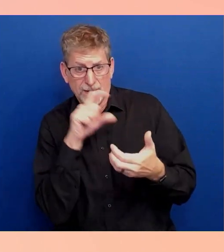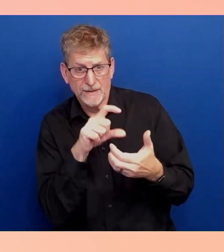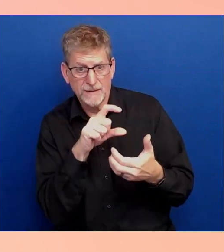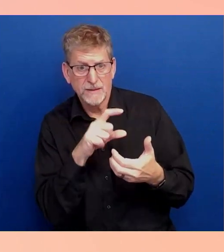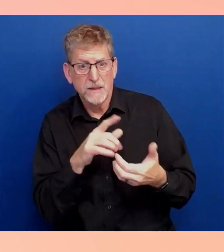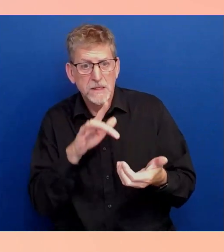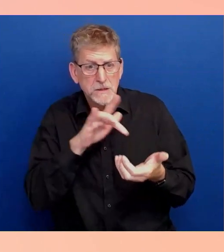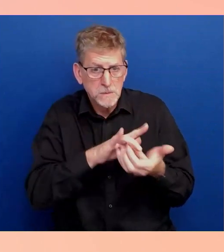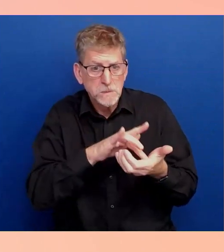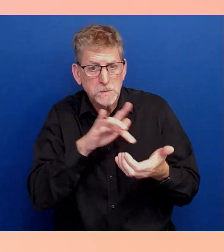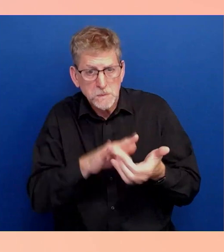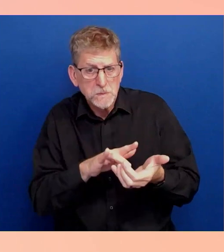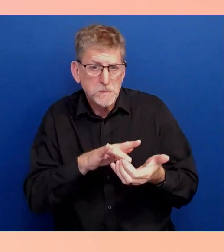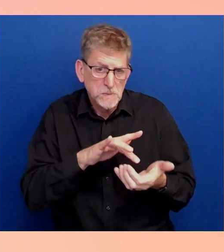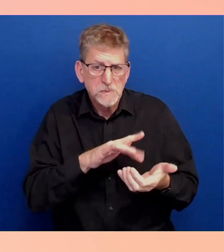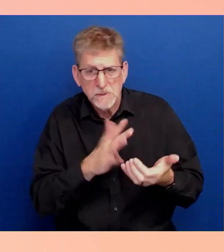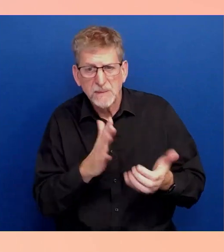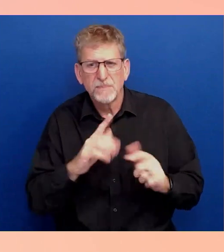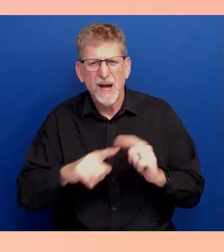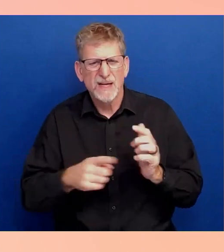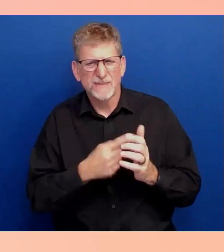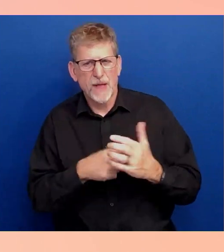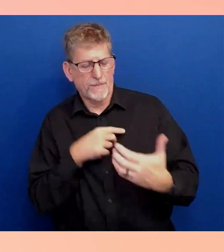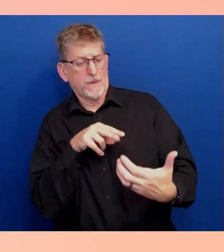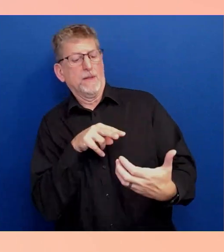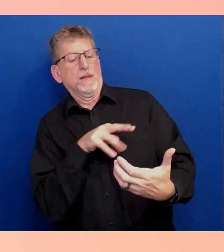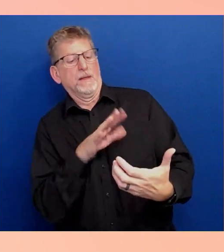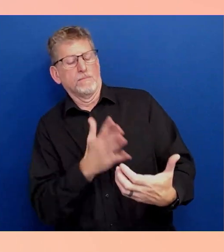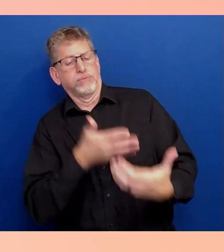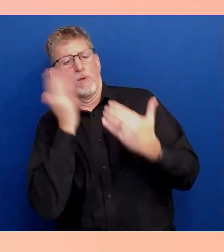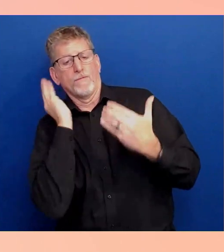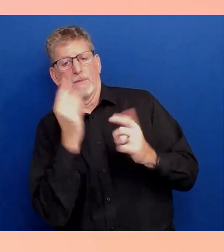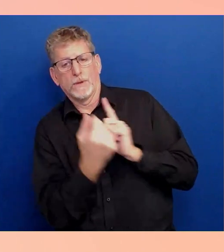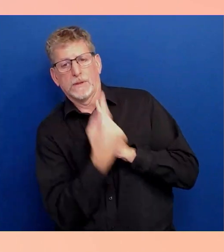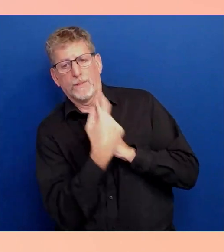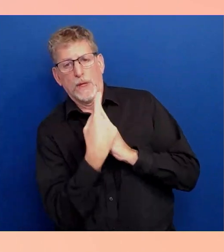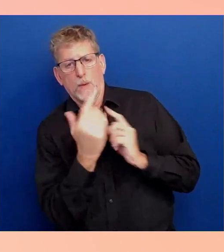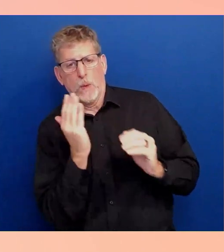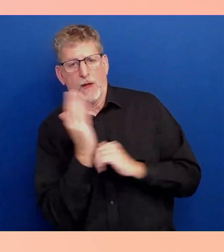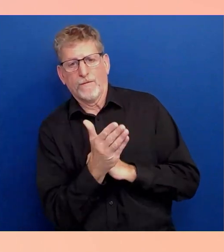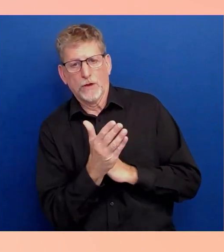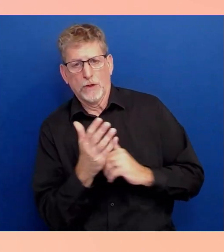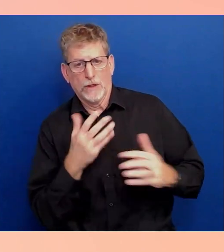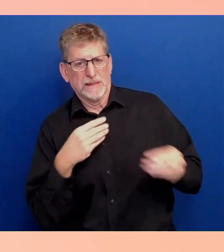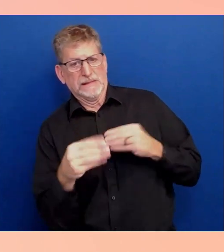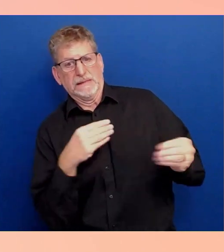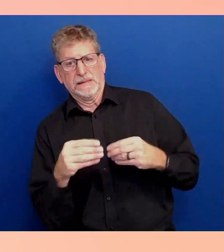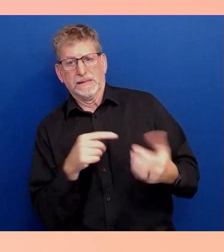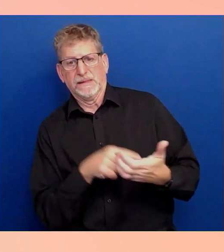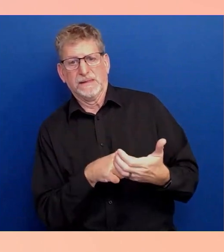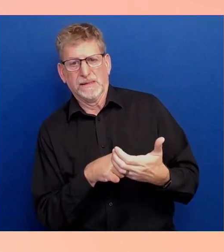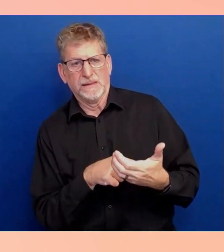and overwhelmed by the task at hand no matter what device they're using. Also, be sure to reduce